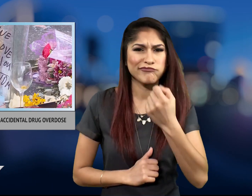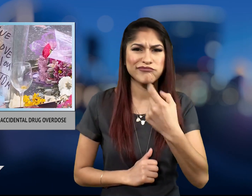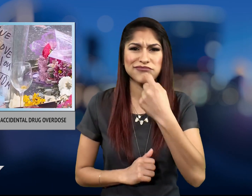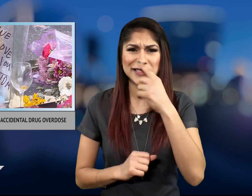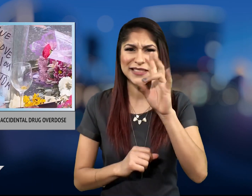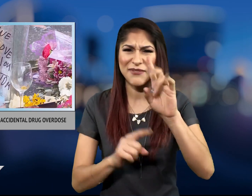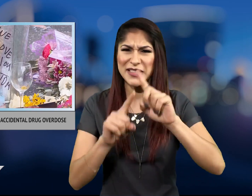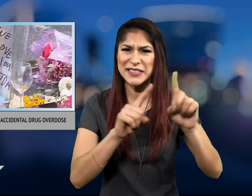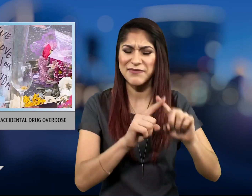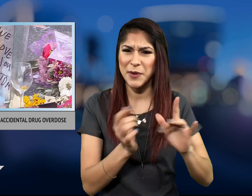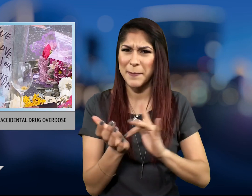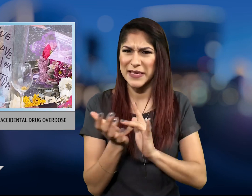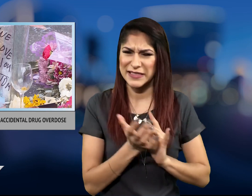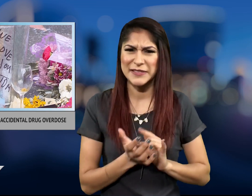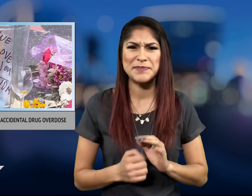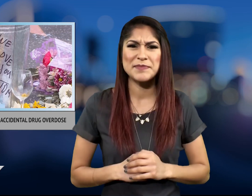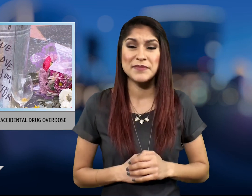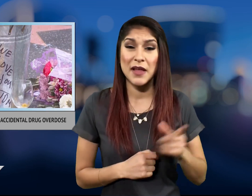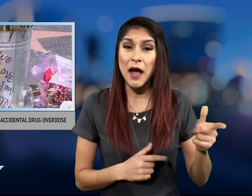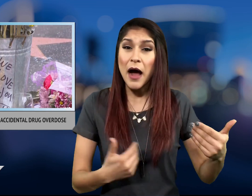drug overdose of seven different medications.